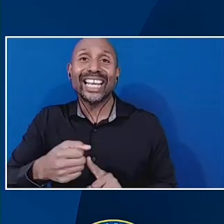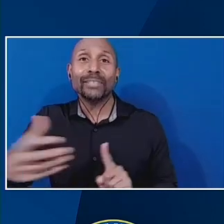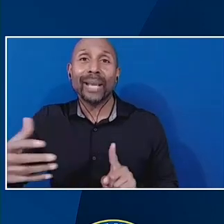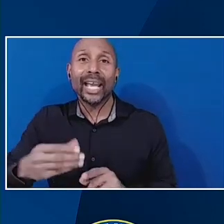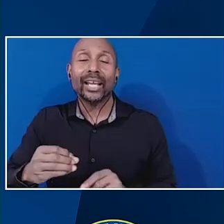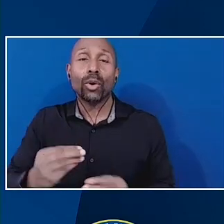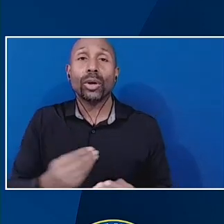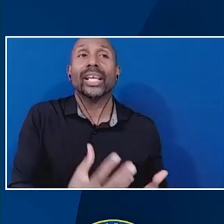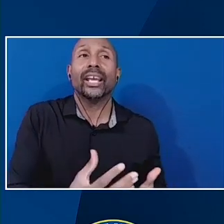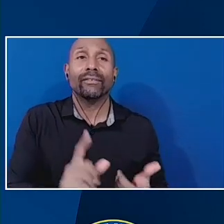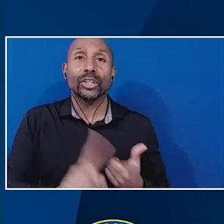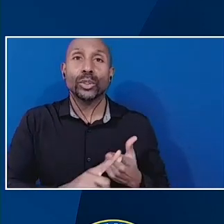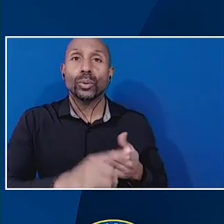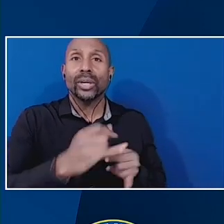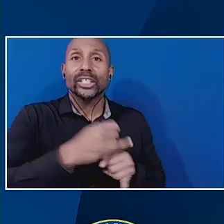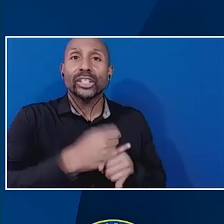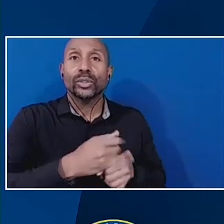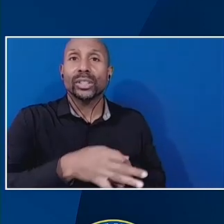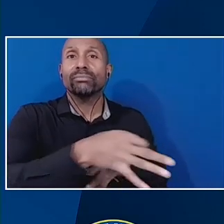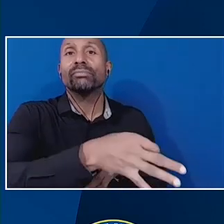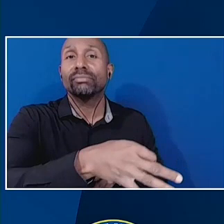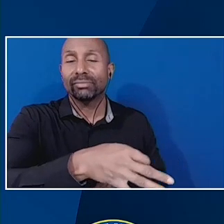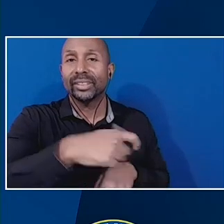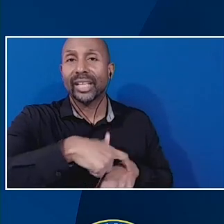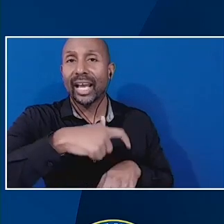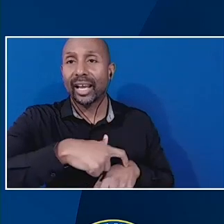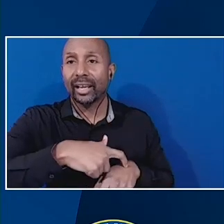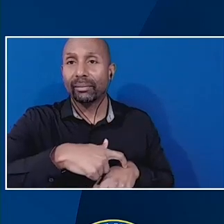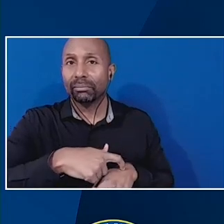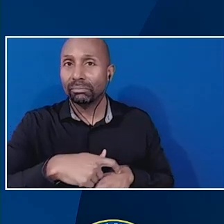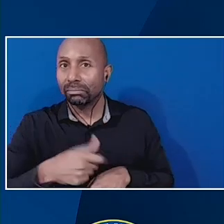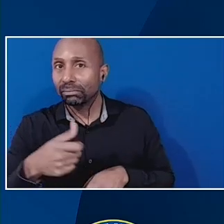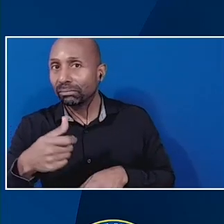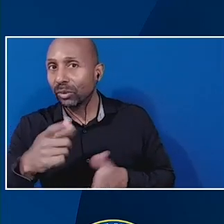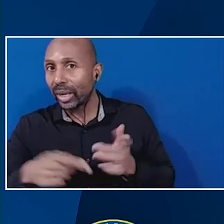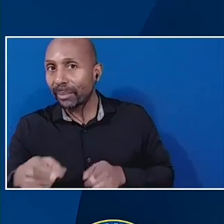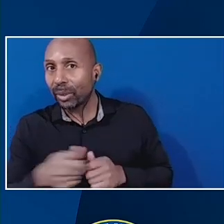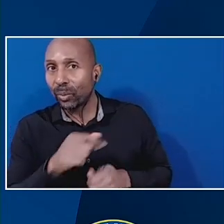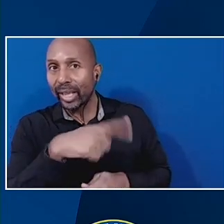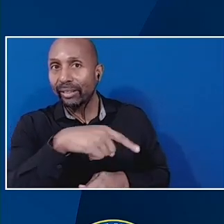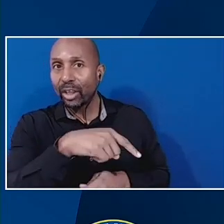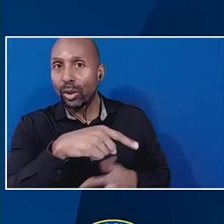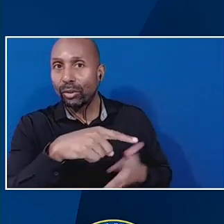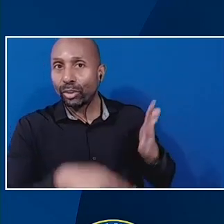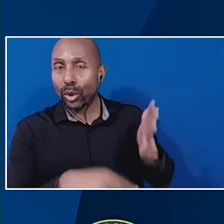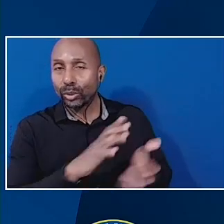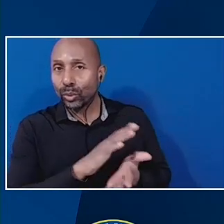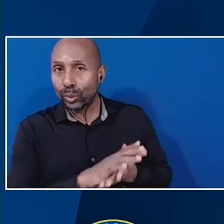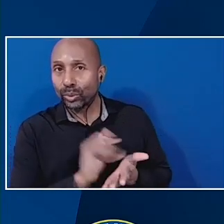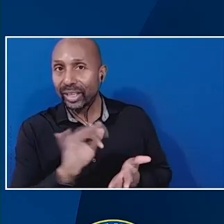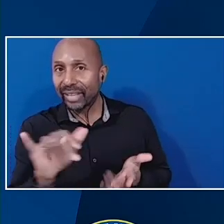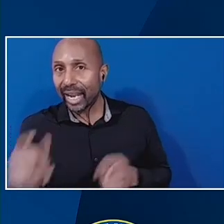final disposition was of those schools? What ultimately happened? Or stated another way, did the expansion